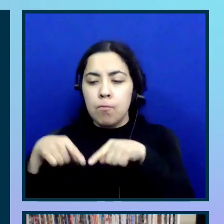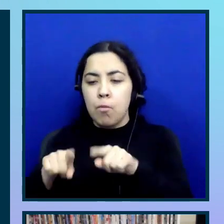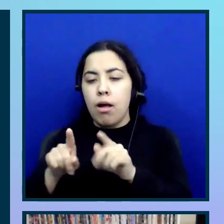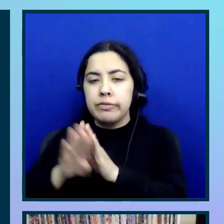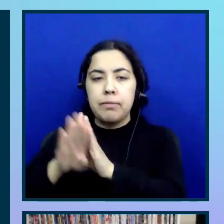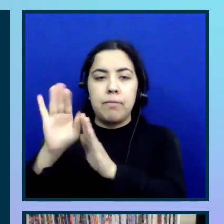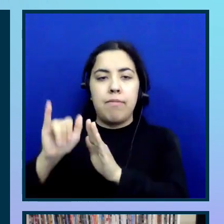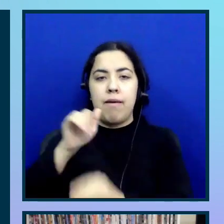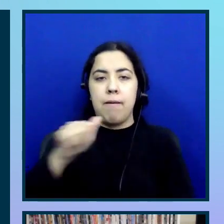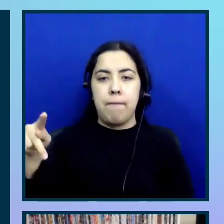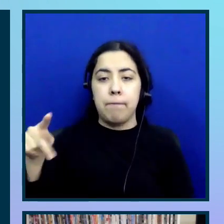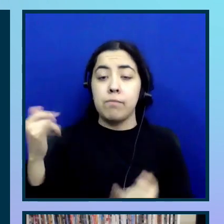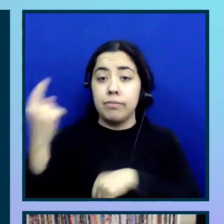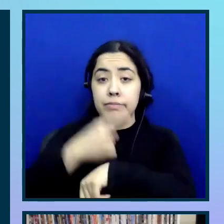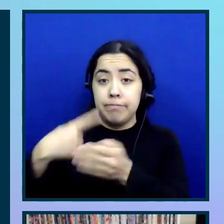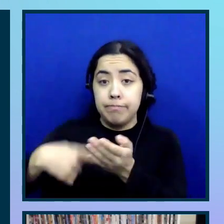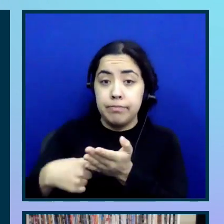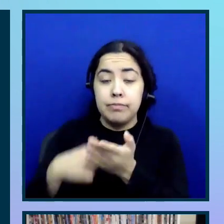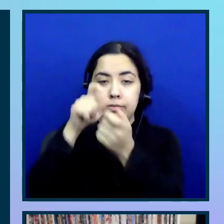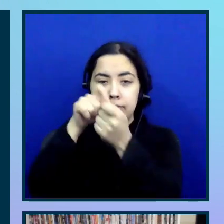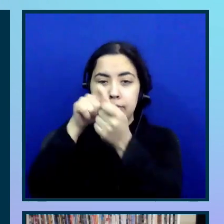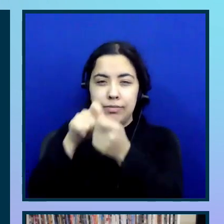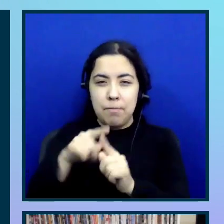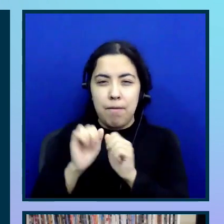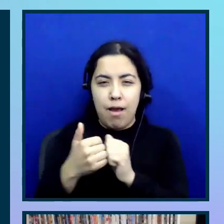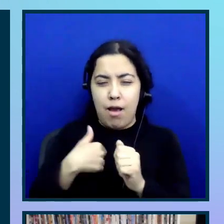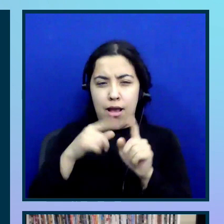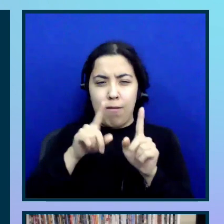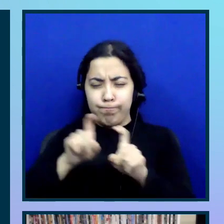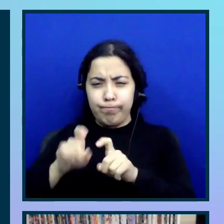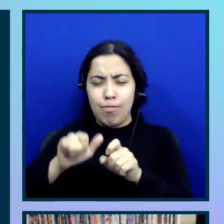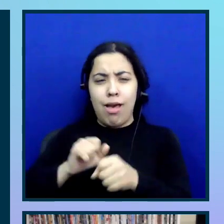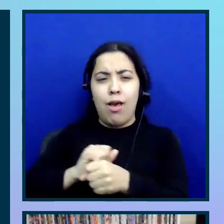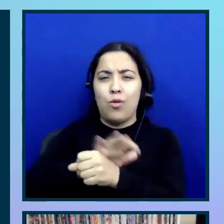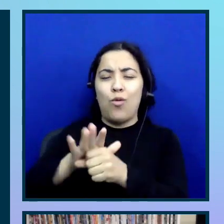So what I'll be covering here today includes details on how I tested the COVID shield app,